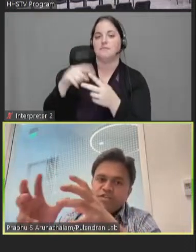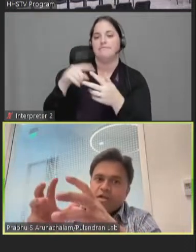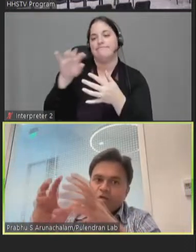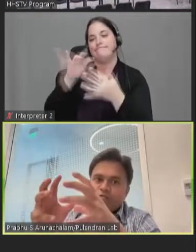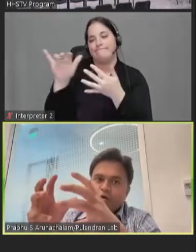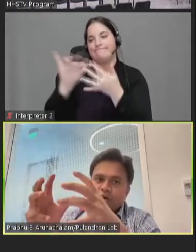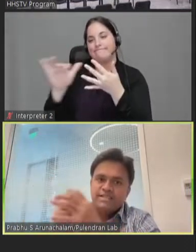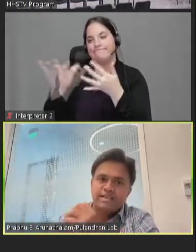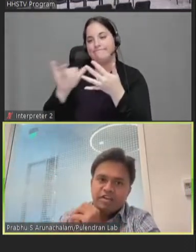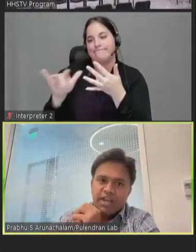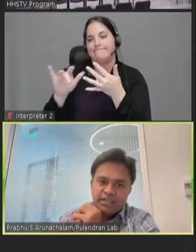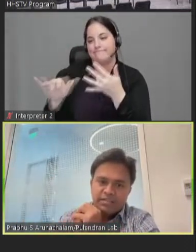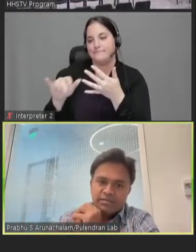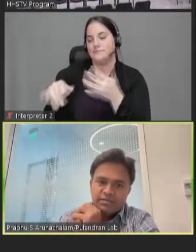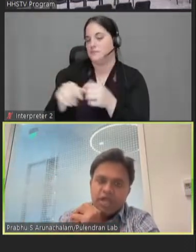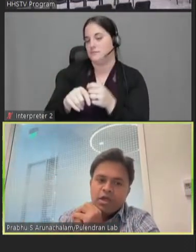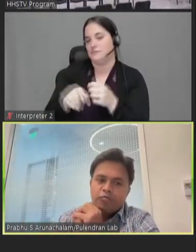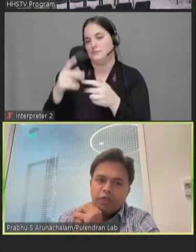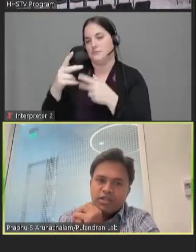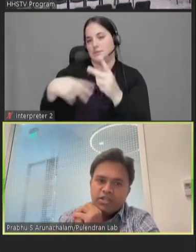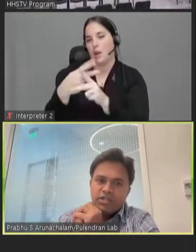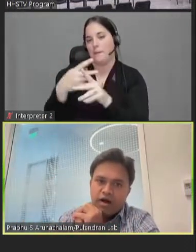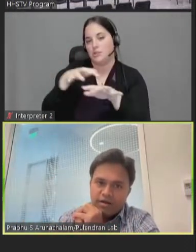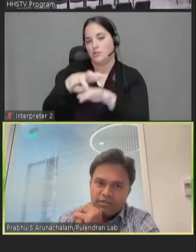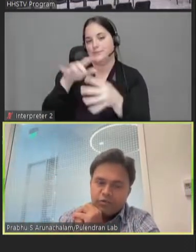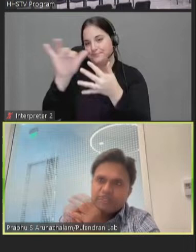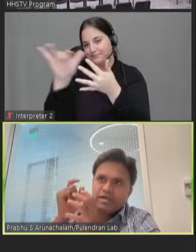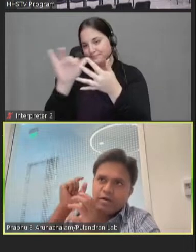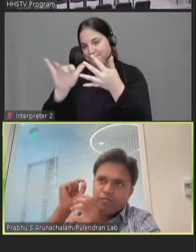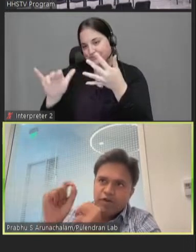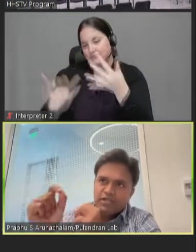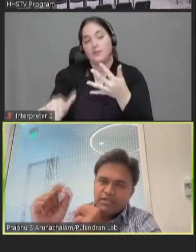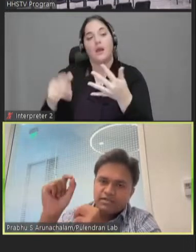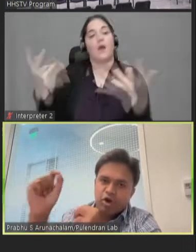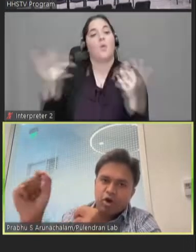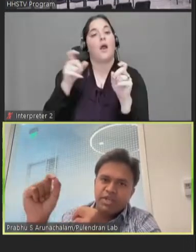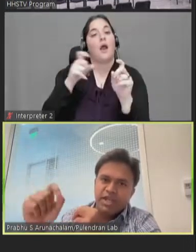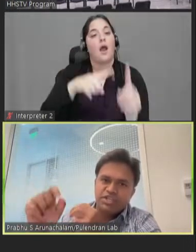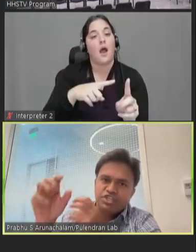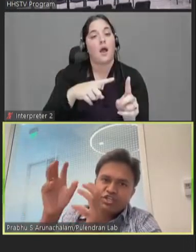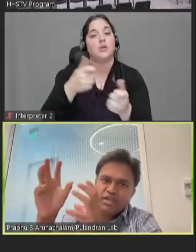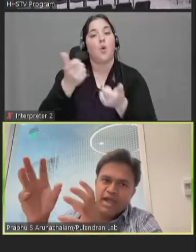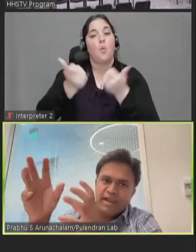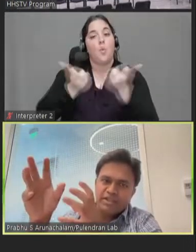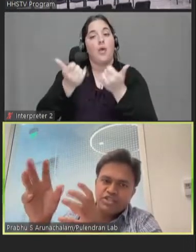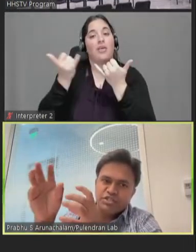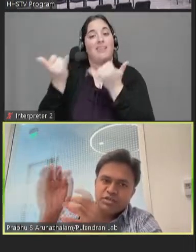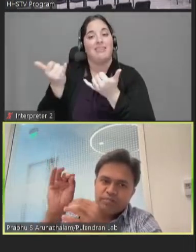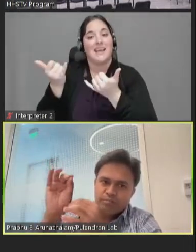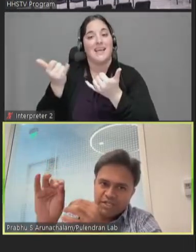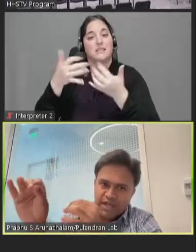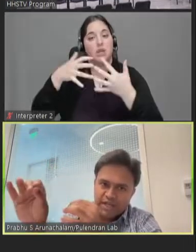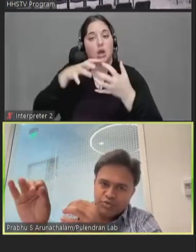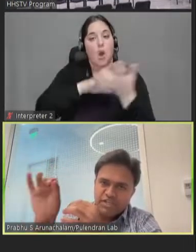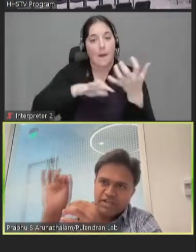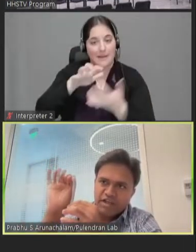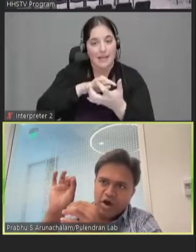TLR-4 and TLR-7 ligands. And what they asked was whether this combination antigen plus adjuvant can